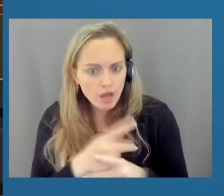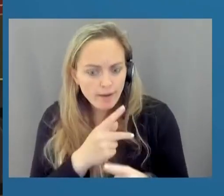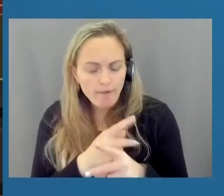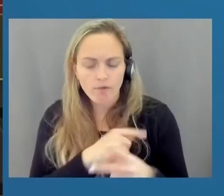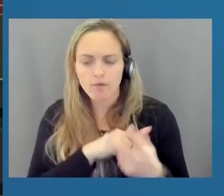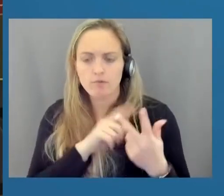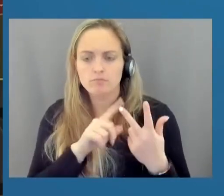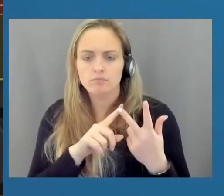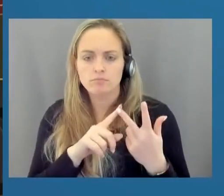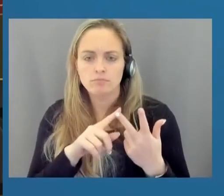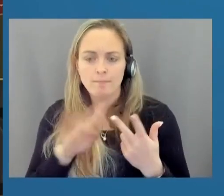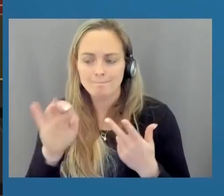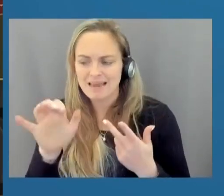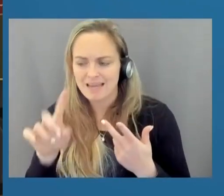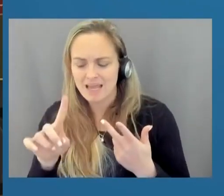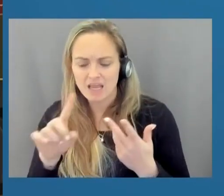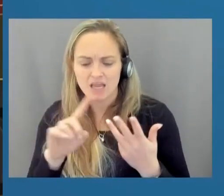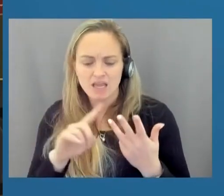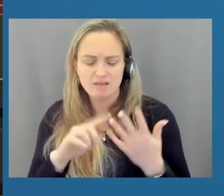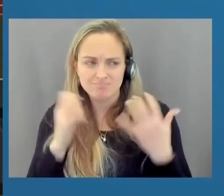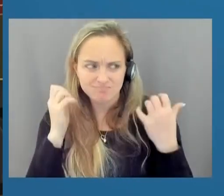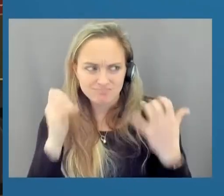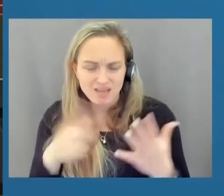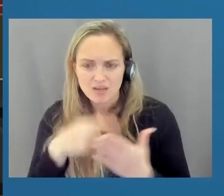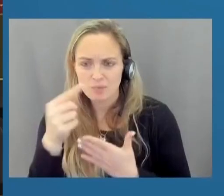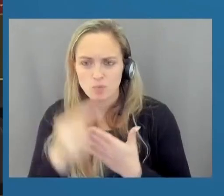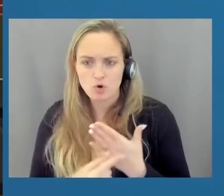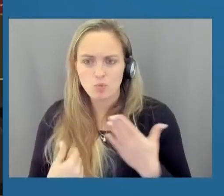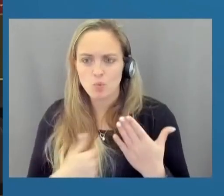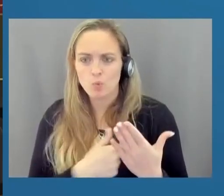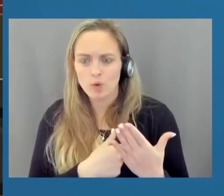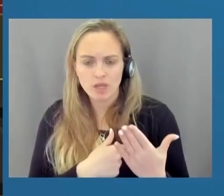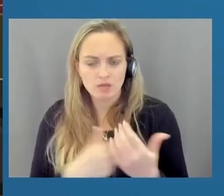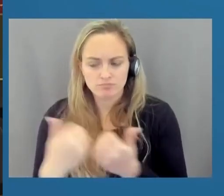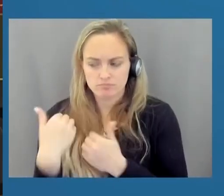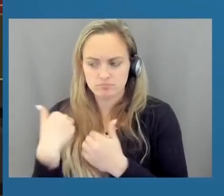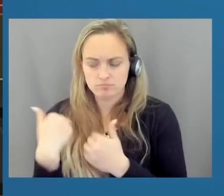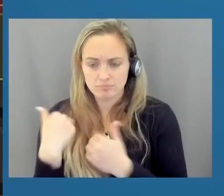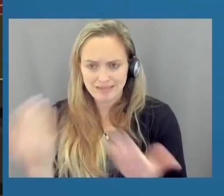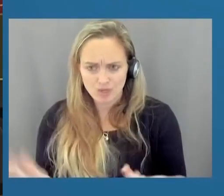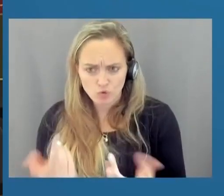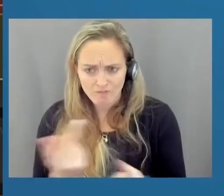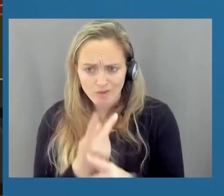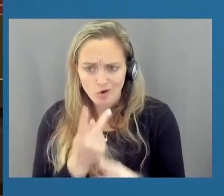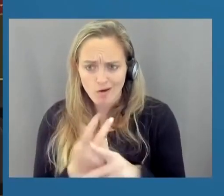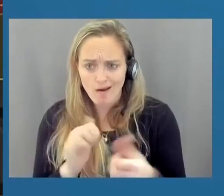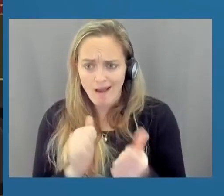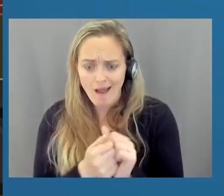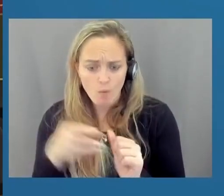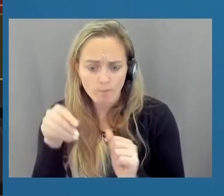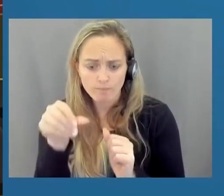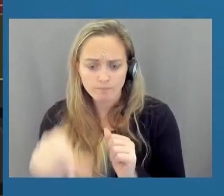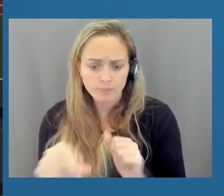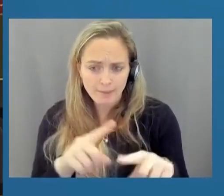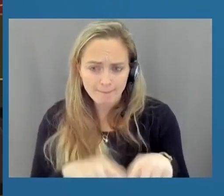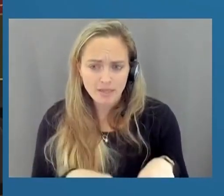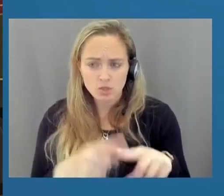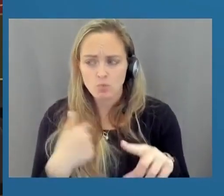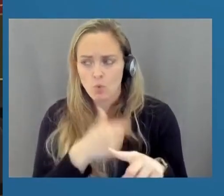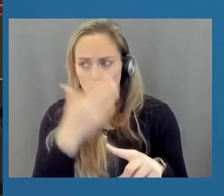Medicaid and countless programs that we have responsibly at this table to figure out how we're gonna fund based on the knowledge we have right now. All right,